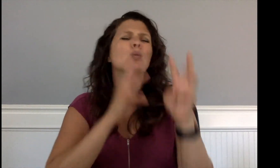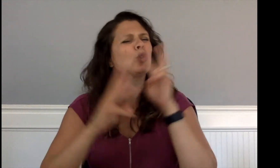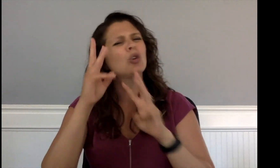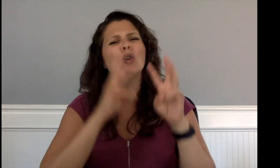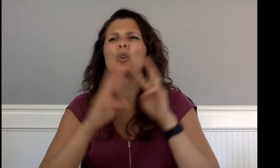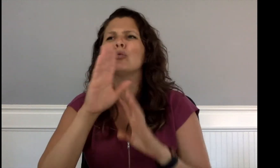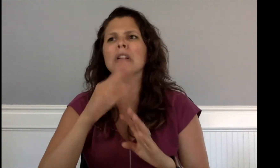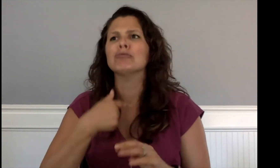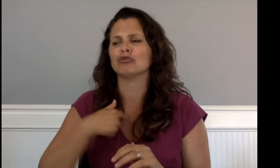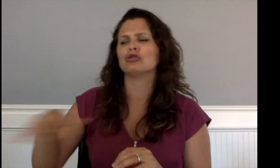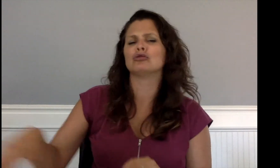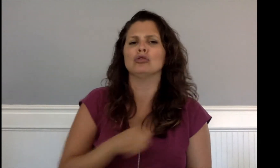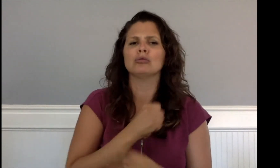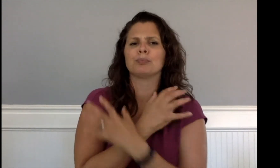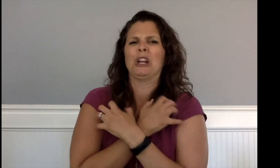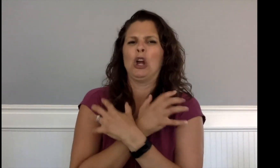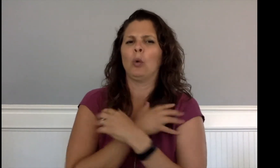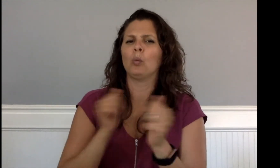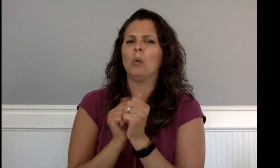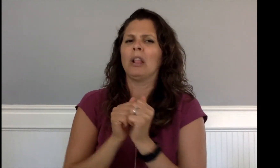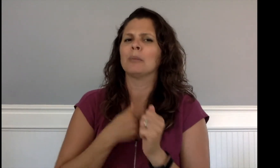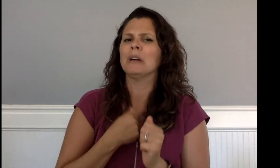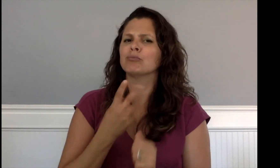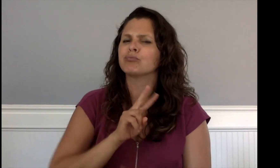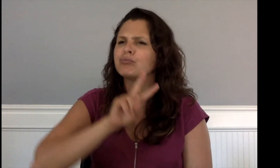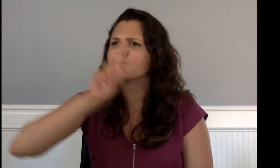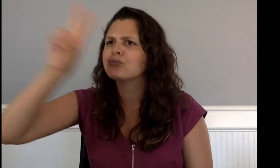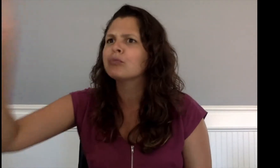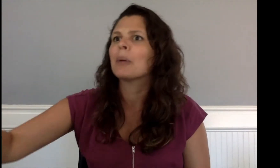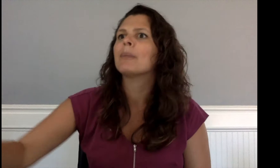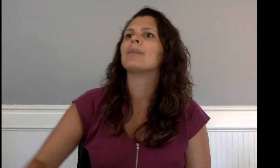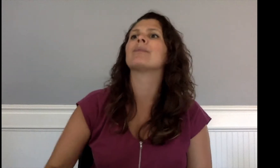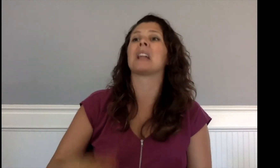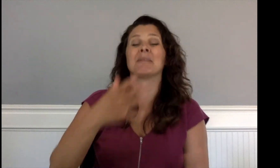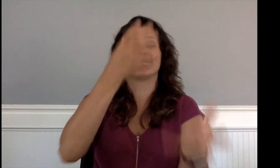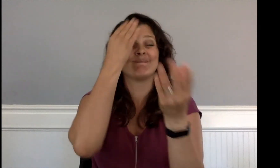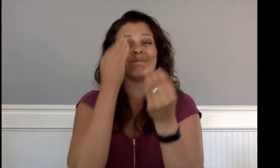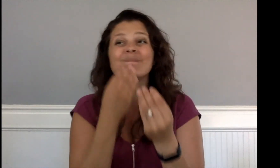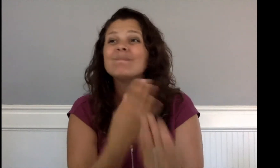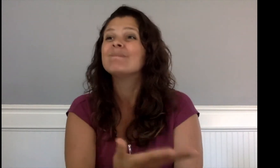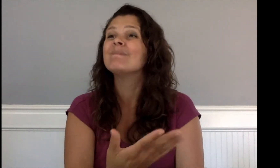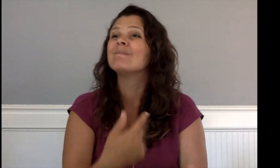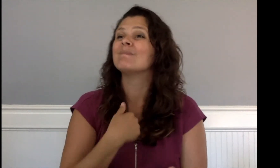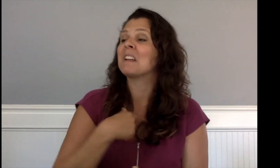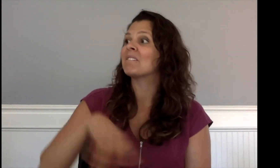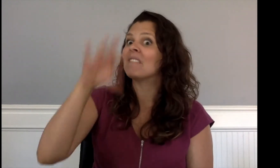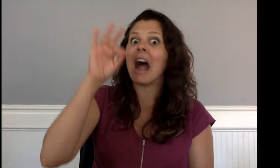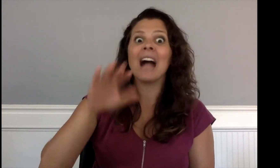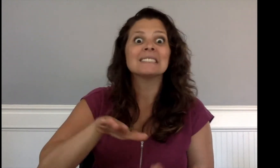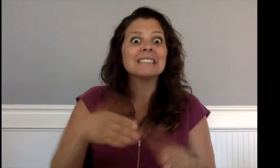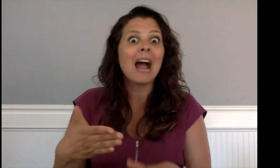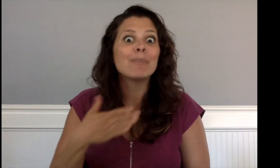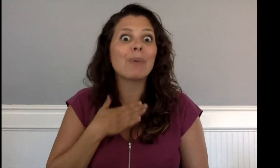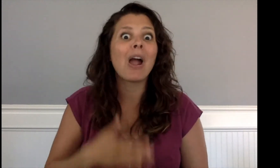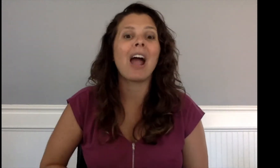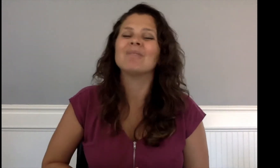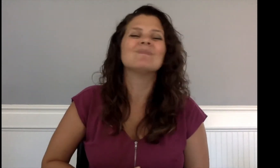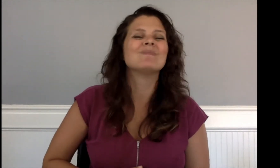Stop worrying! I brought Bear with me! I regret to report I did not find any dead